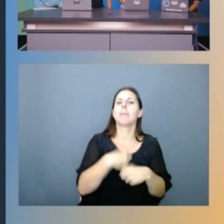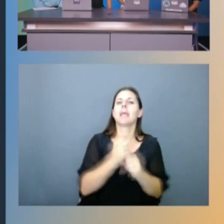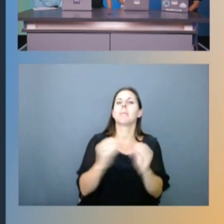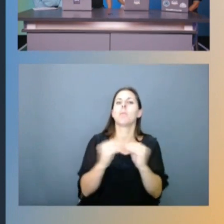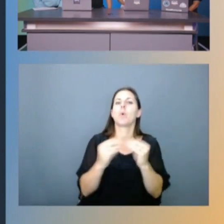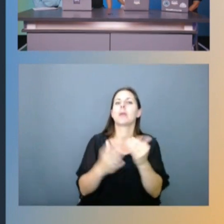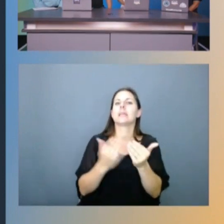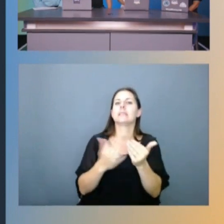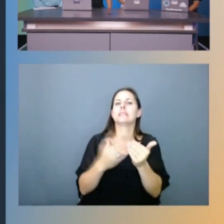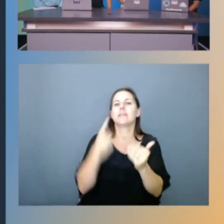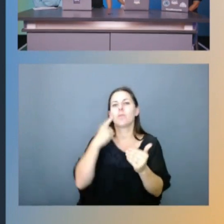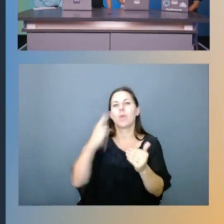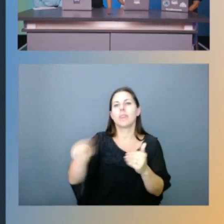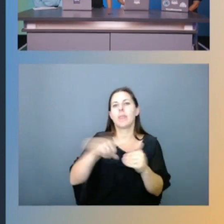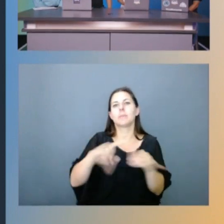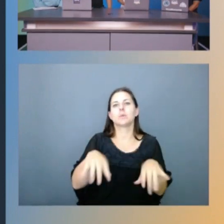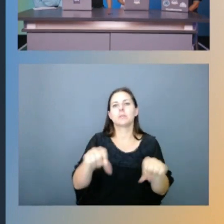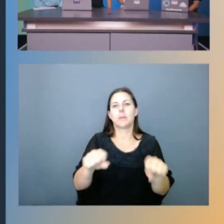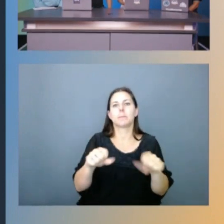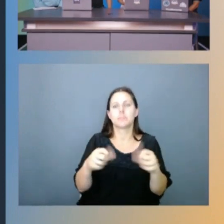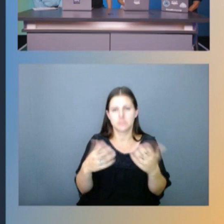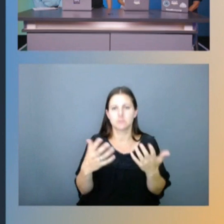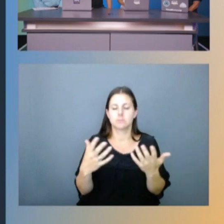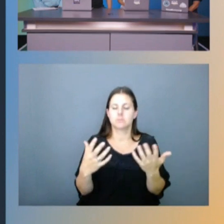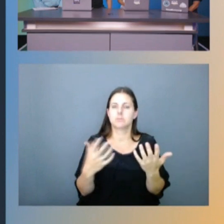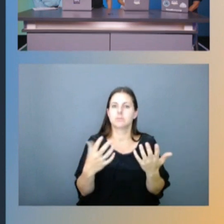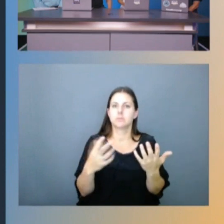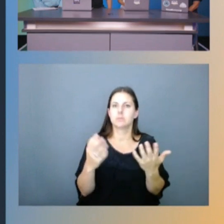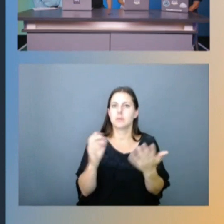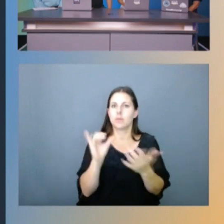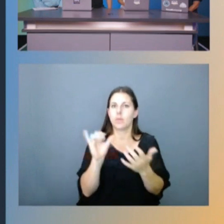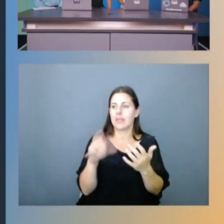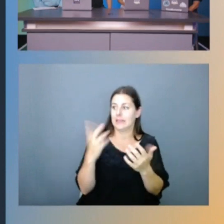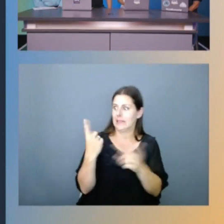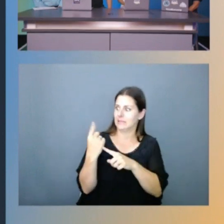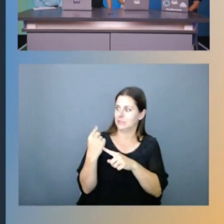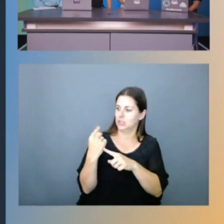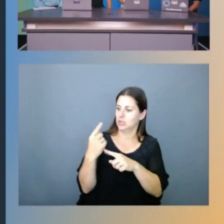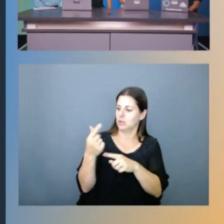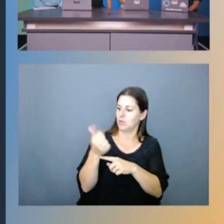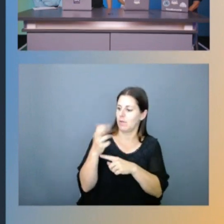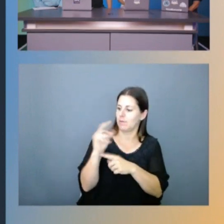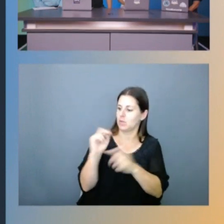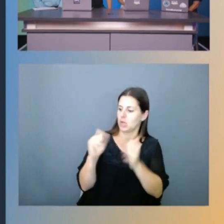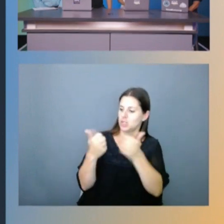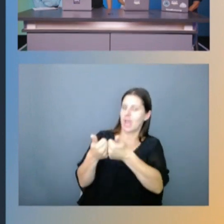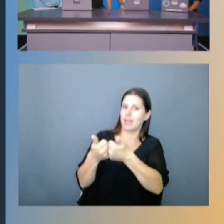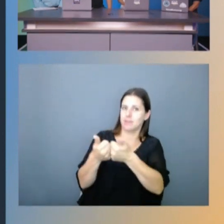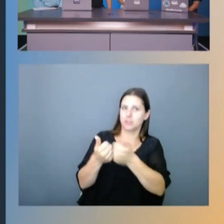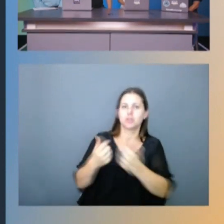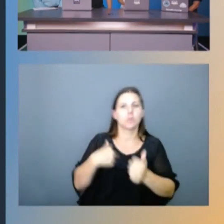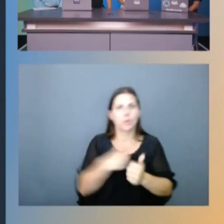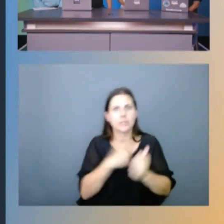as well as Amazon EC2. Whereas last year, the Graviton Challenge, we challenged customers to adopt Graviton